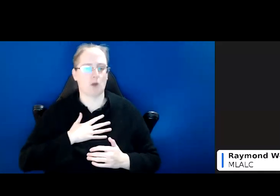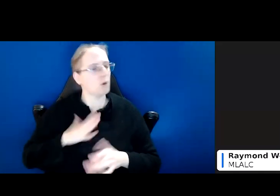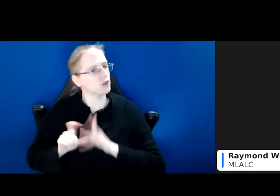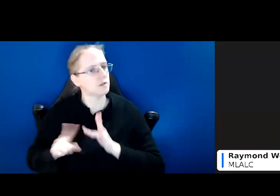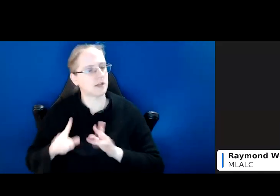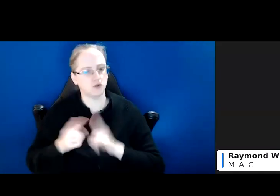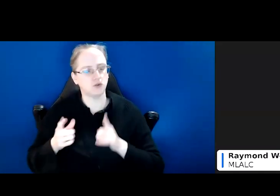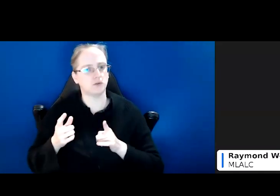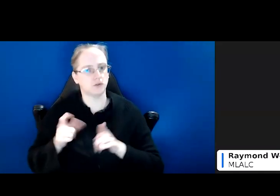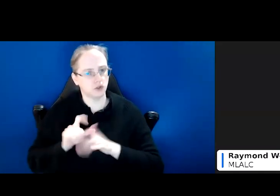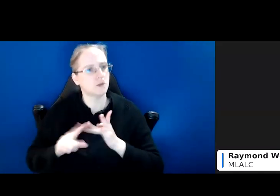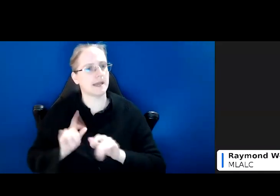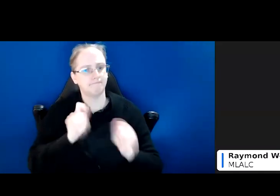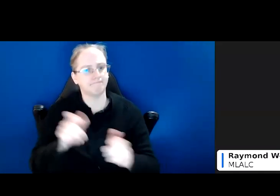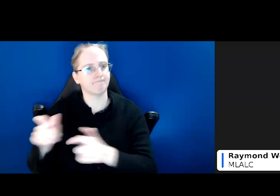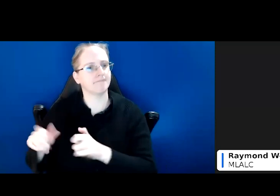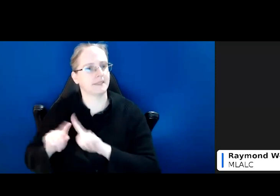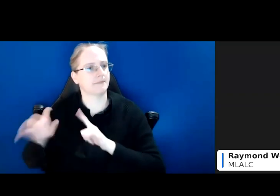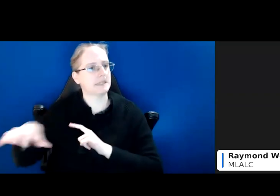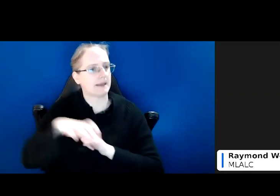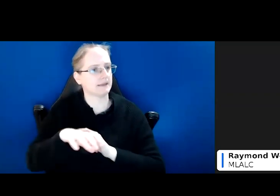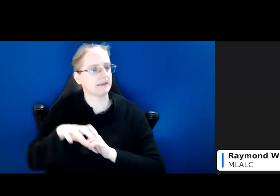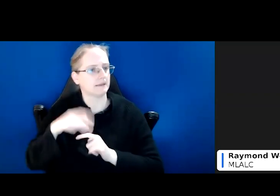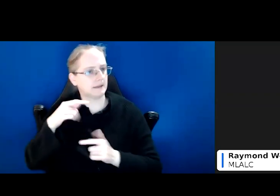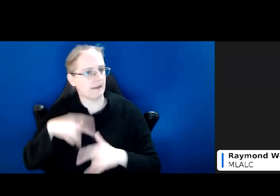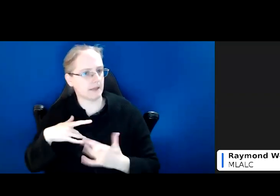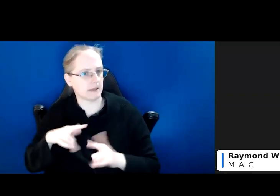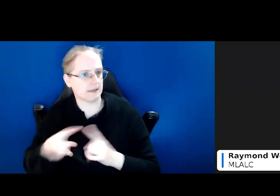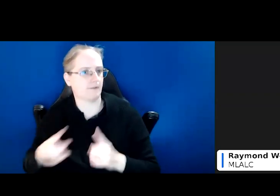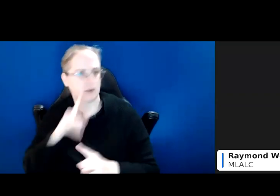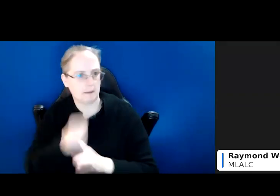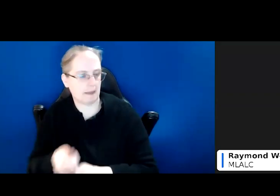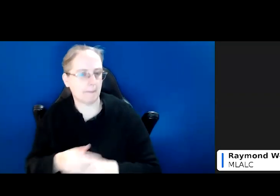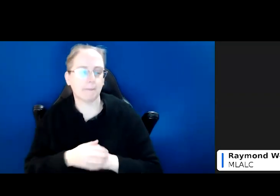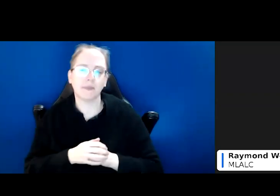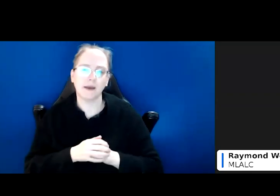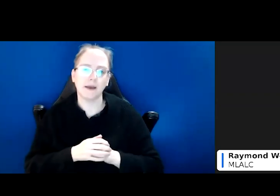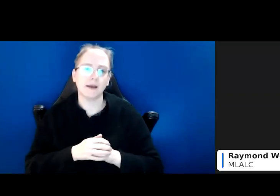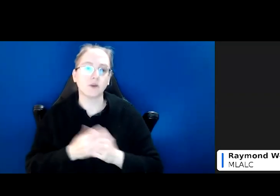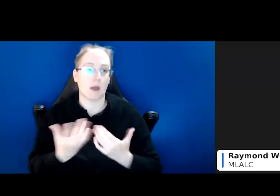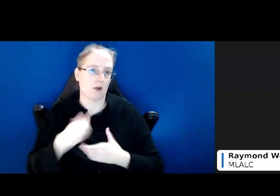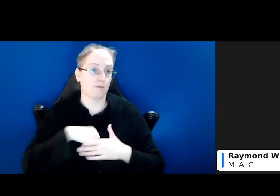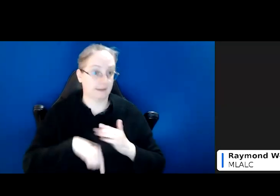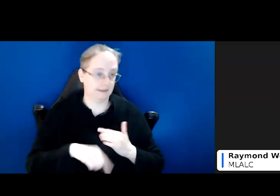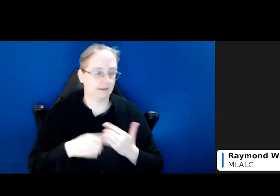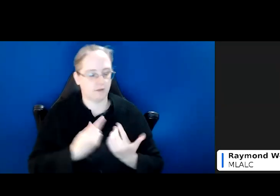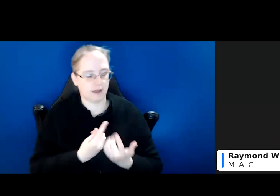And then I sort of ventured into this part of it as well as being a rib so that I could talk to different people and just sort of say a few things